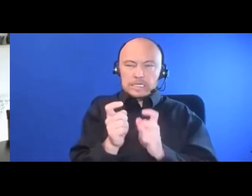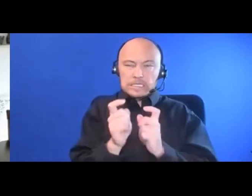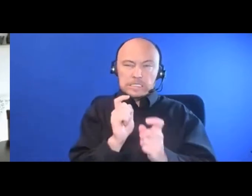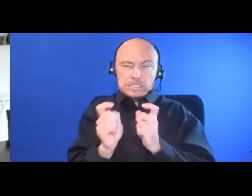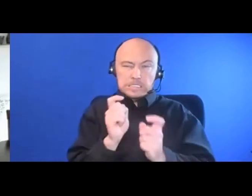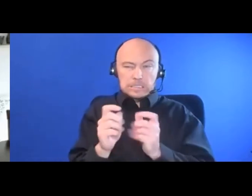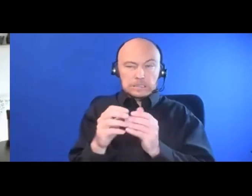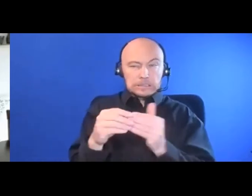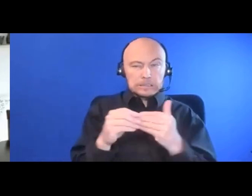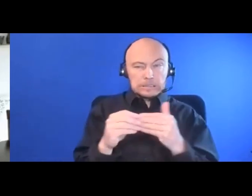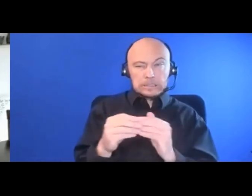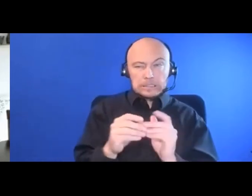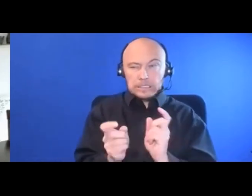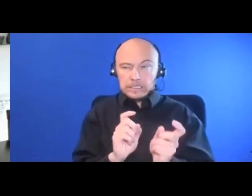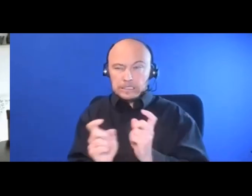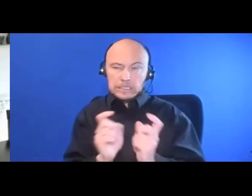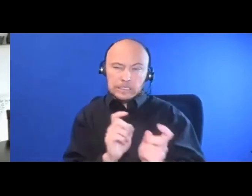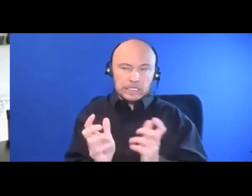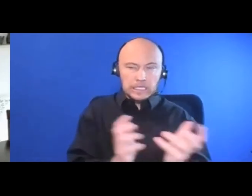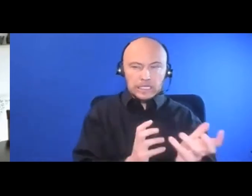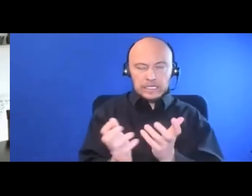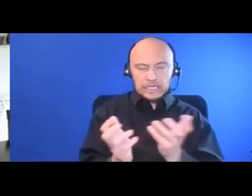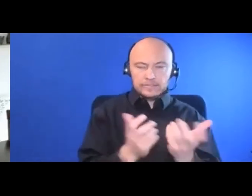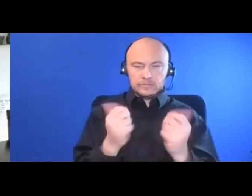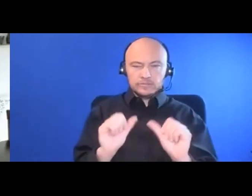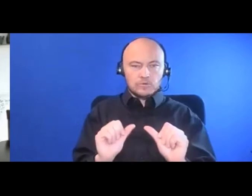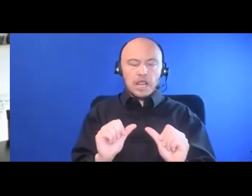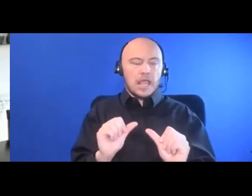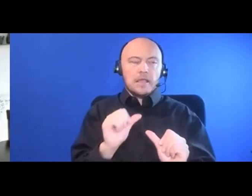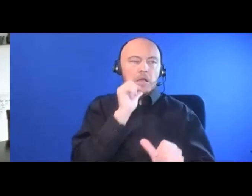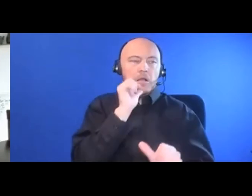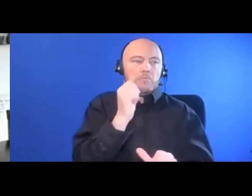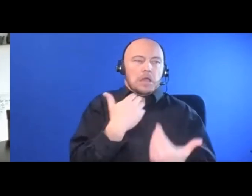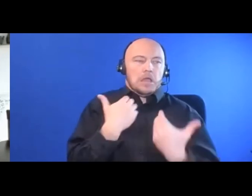in my head to not think of myself as blind,